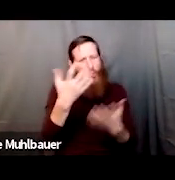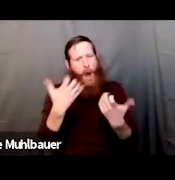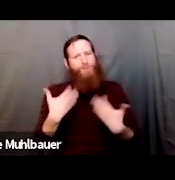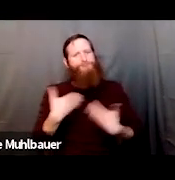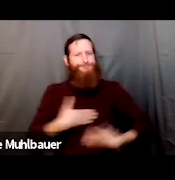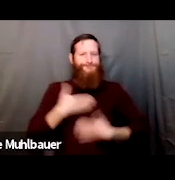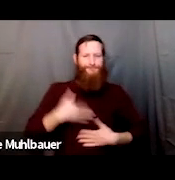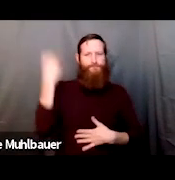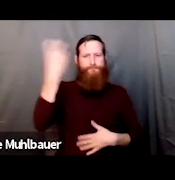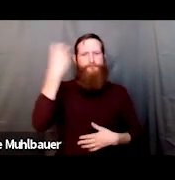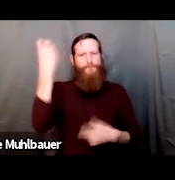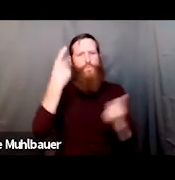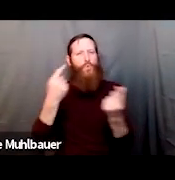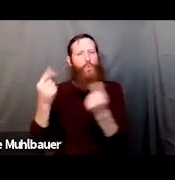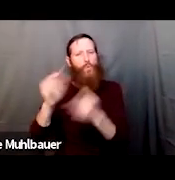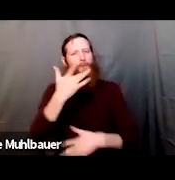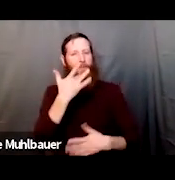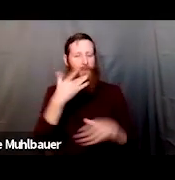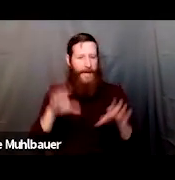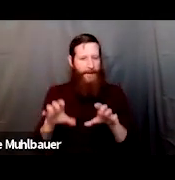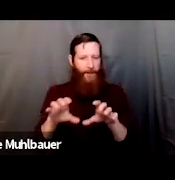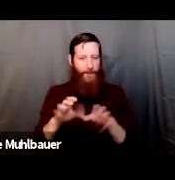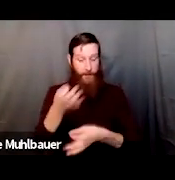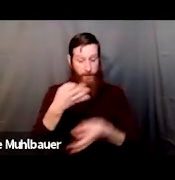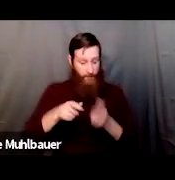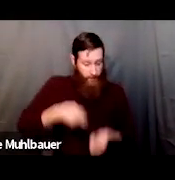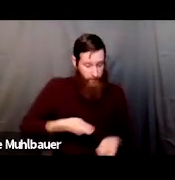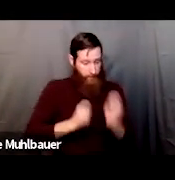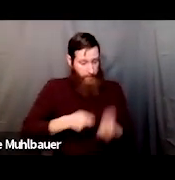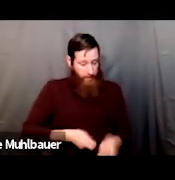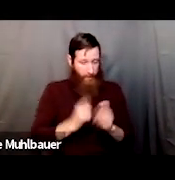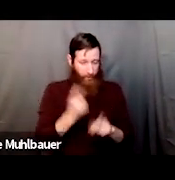Probably you want to spend your time doing your favorite activity rather than digging in the snow.